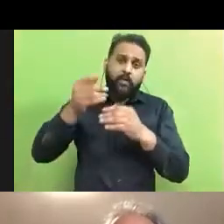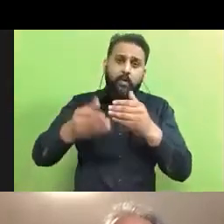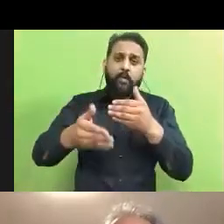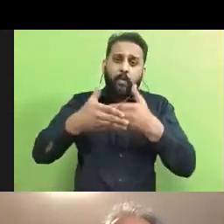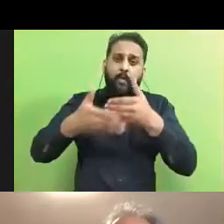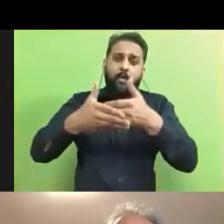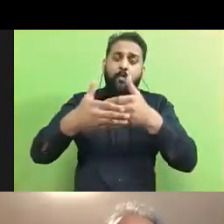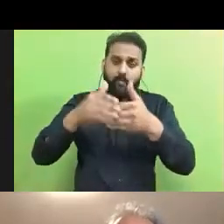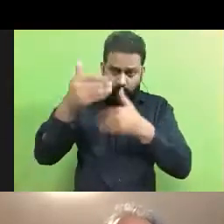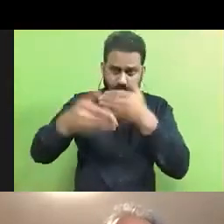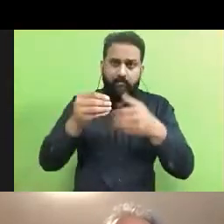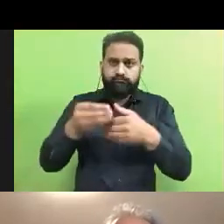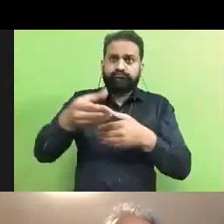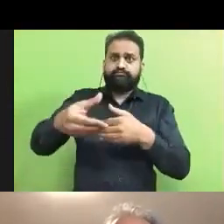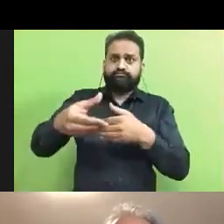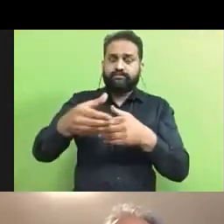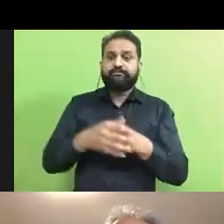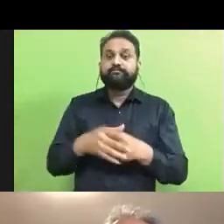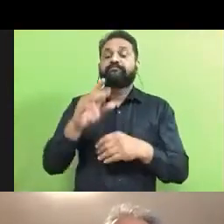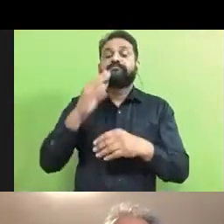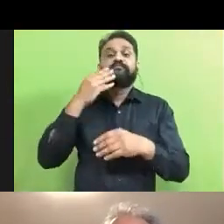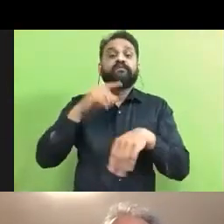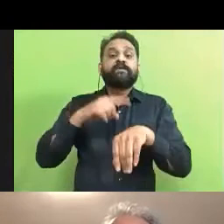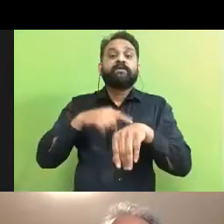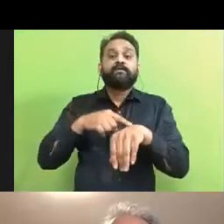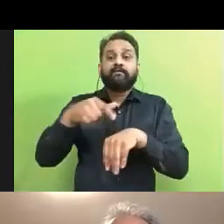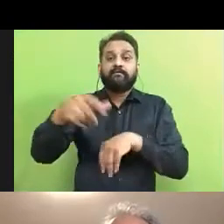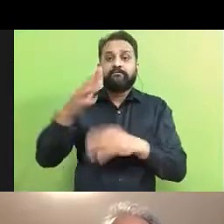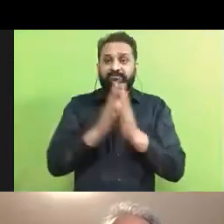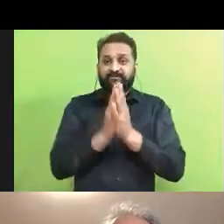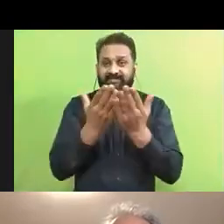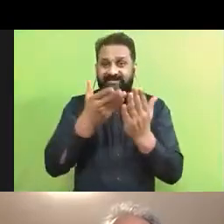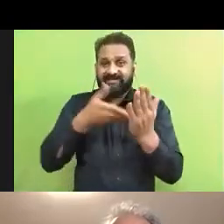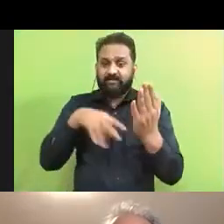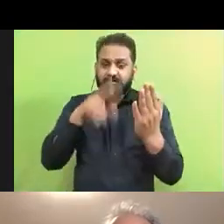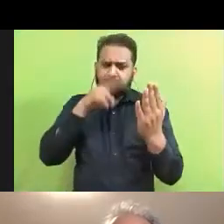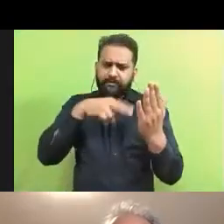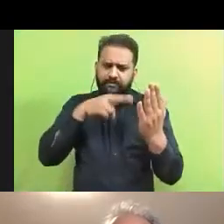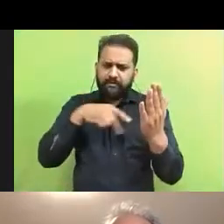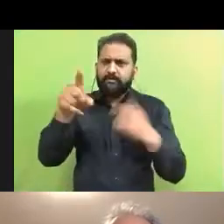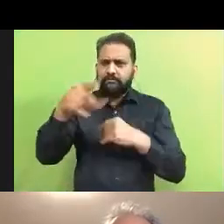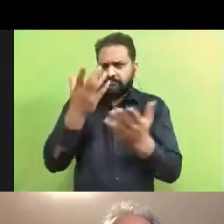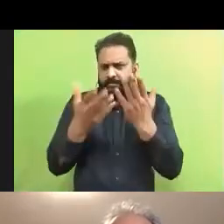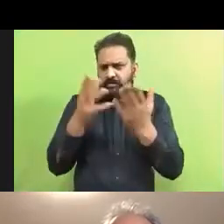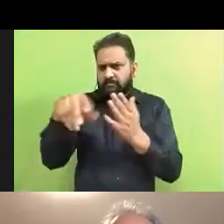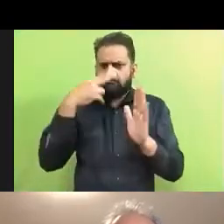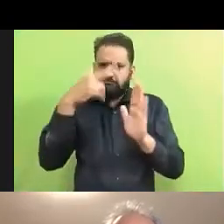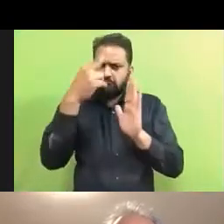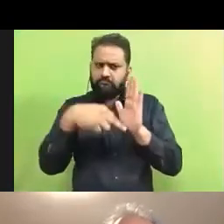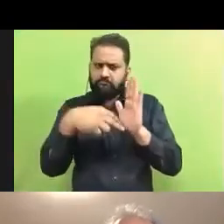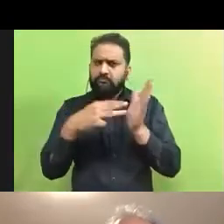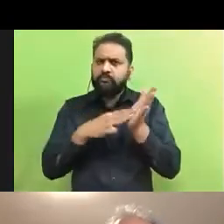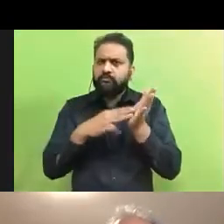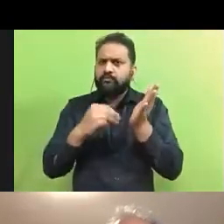when you read that document and i'm sure most of you have seen the visual problem it has